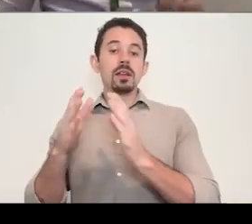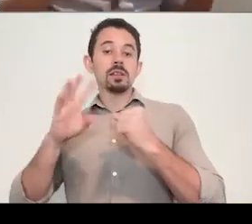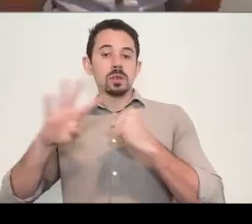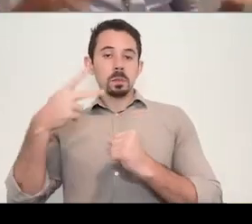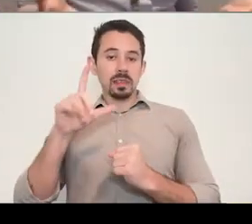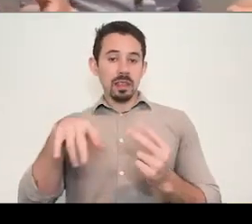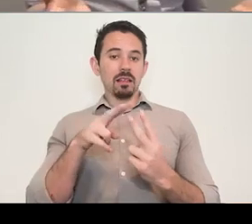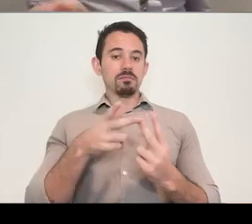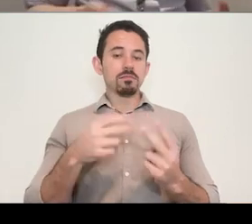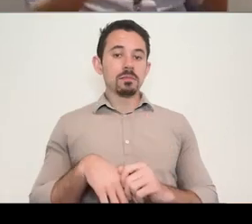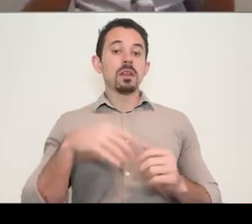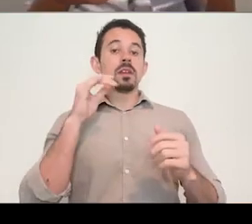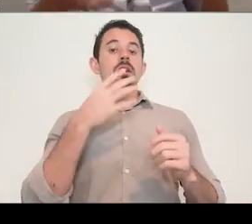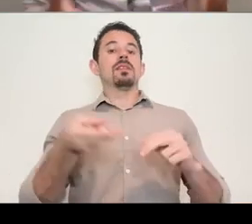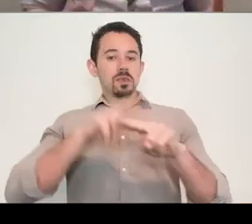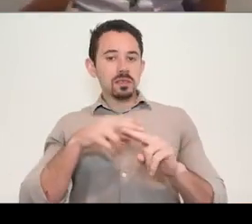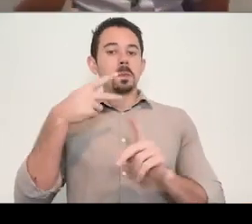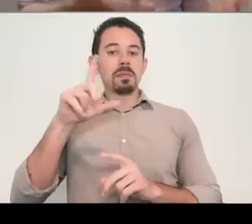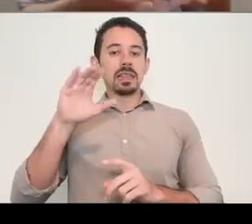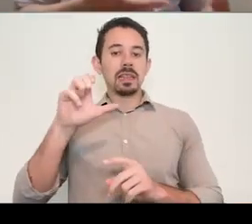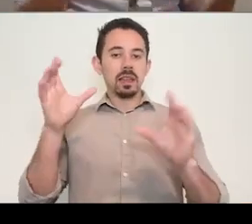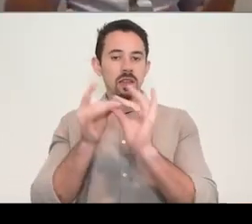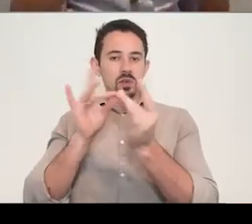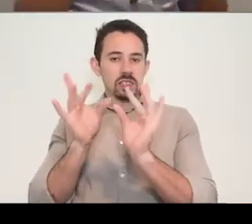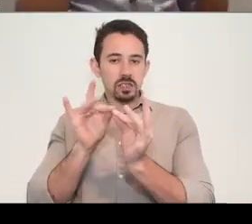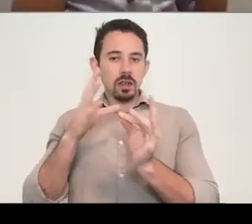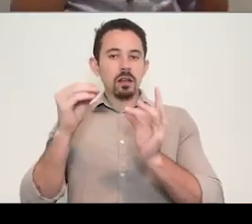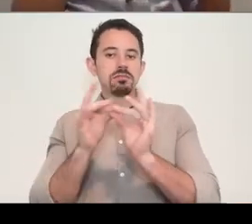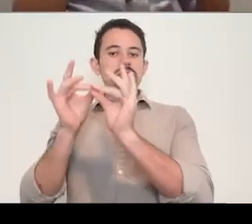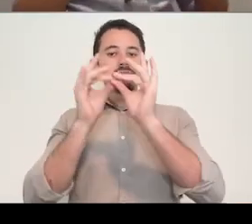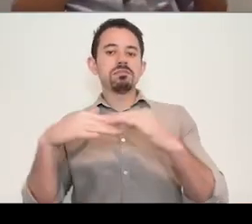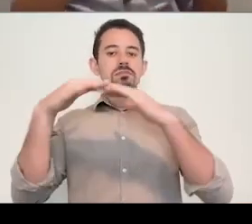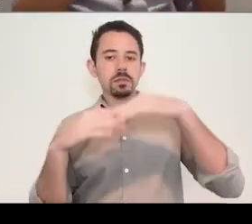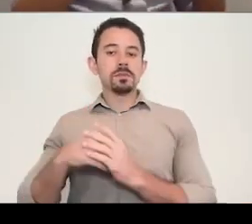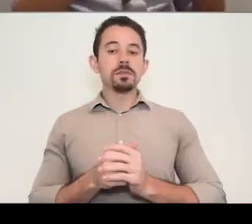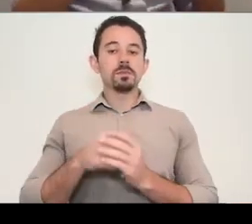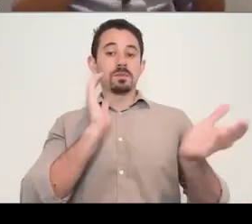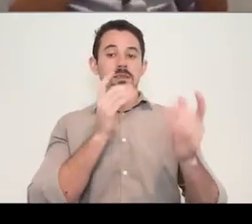what this implies is that secreted Pel could promote matrix interactions and oxygenation